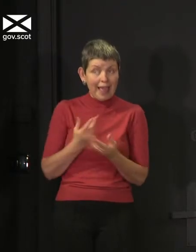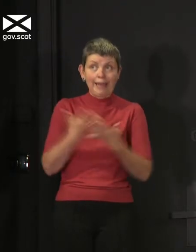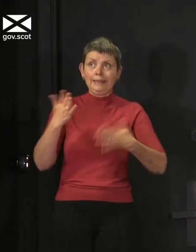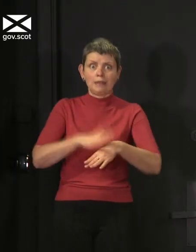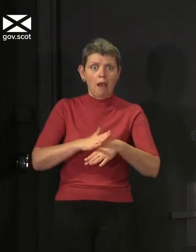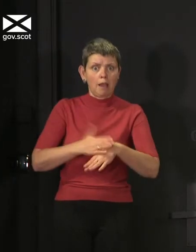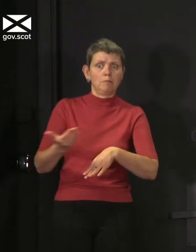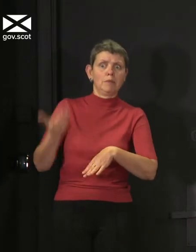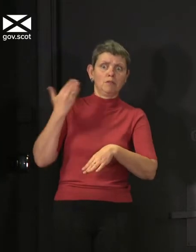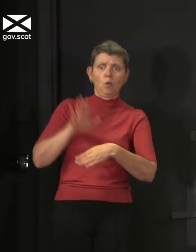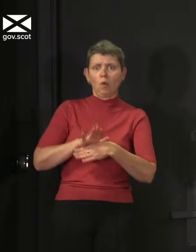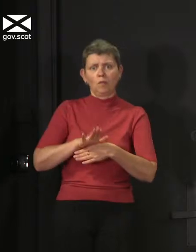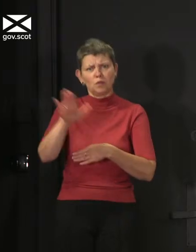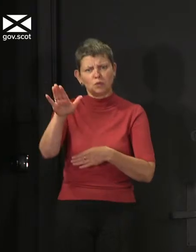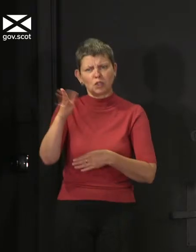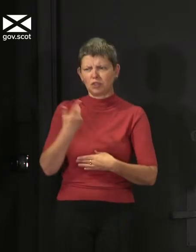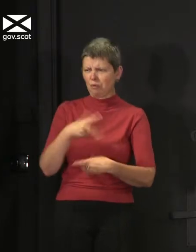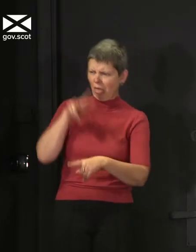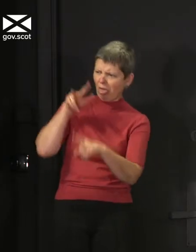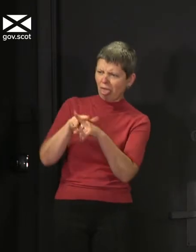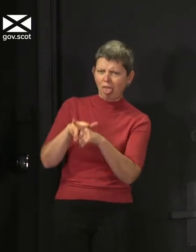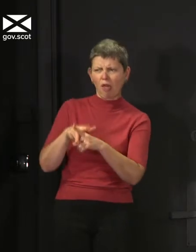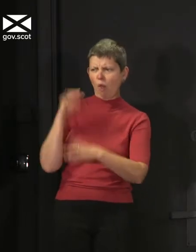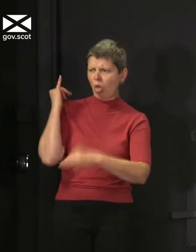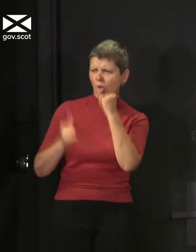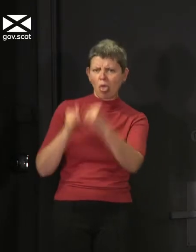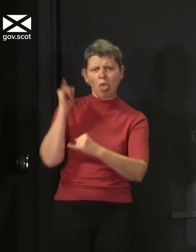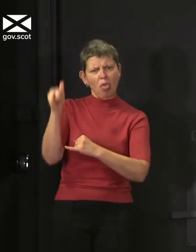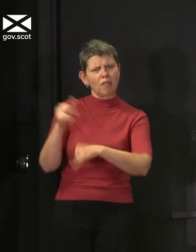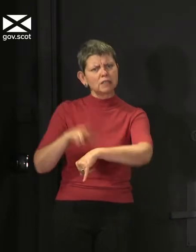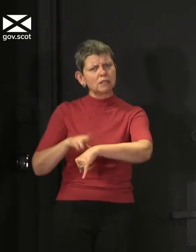to be abusive to a shop worker. They're only doing their job, and particularly now they're